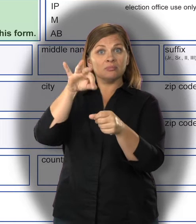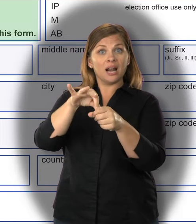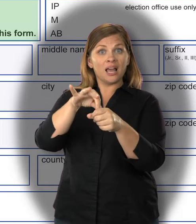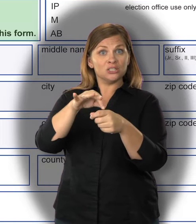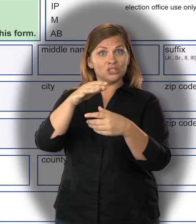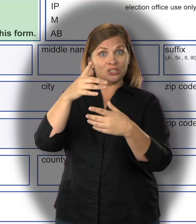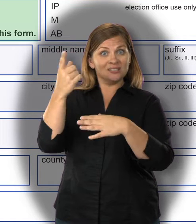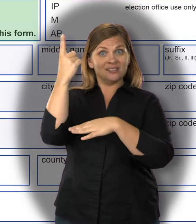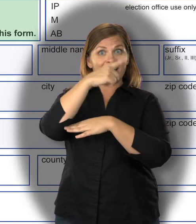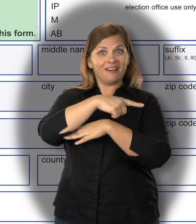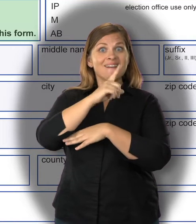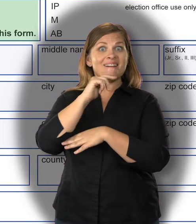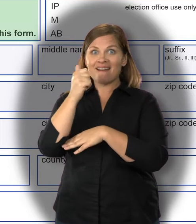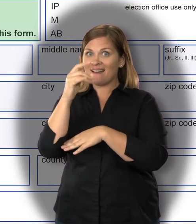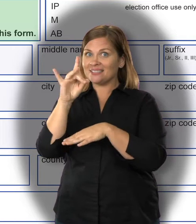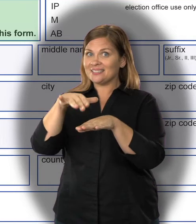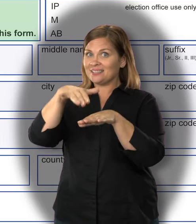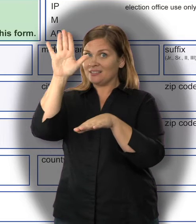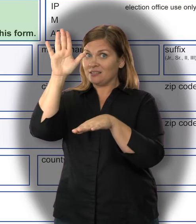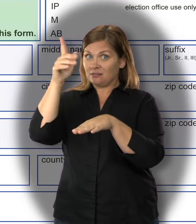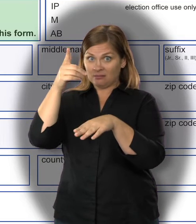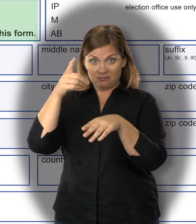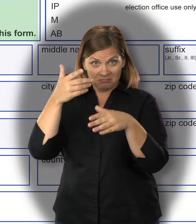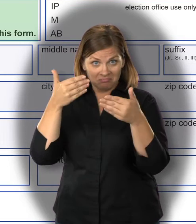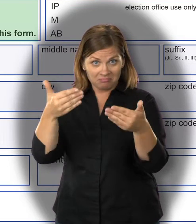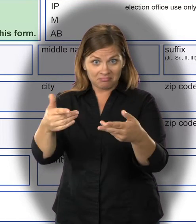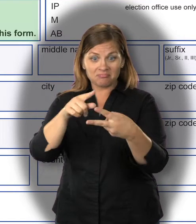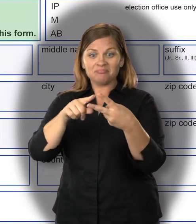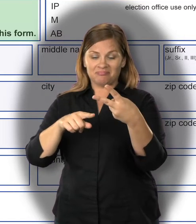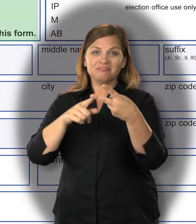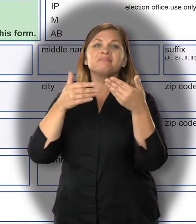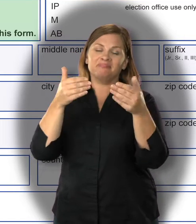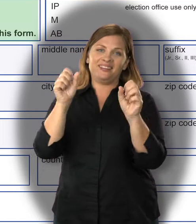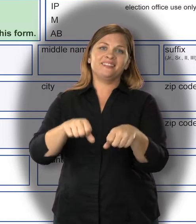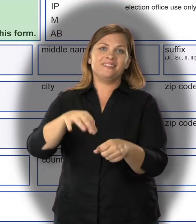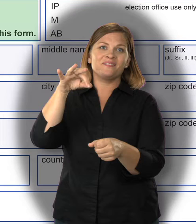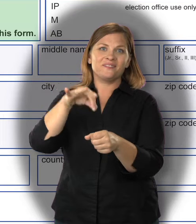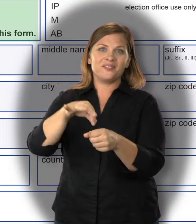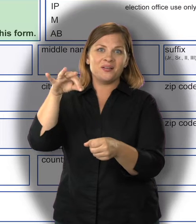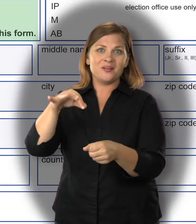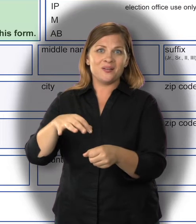whether you are a U.S. citizen and 18 years or older.